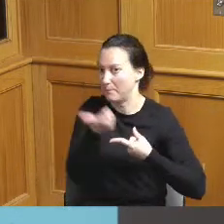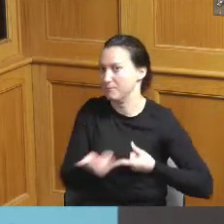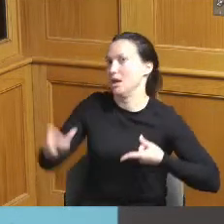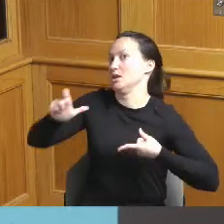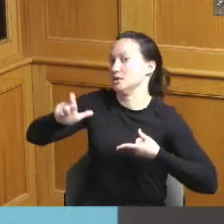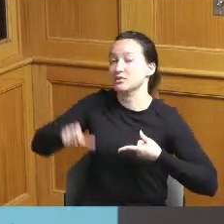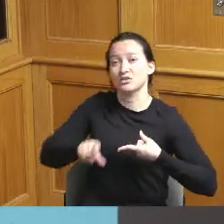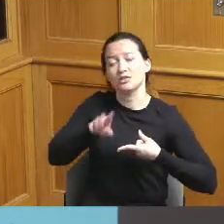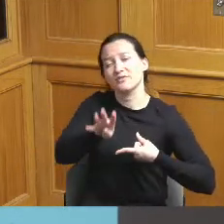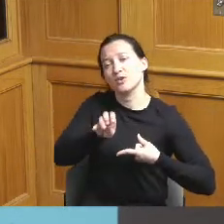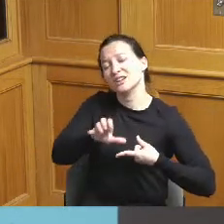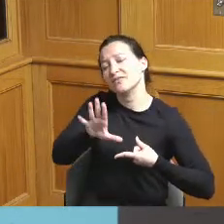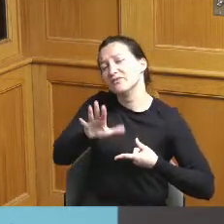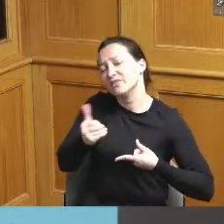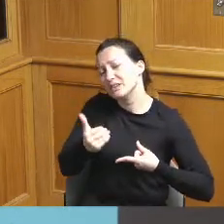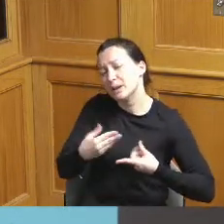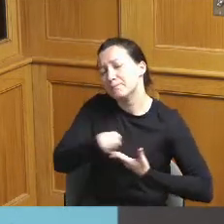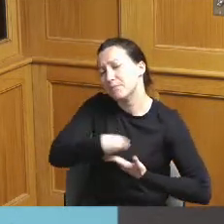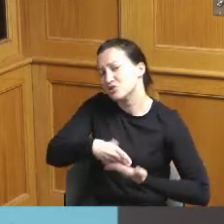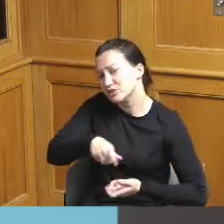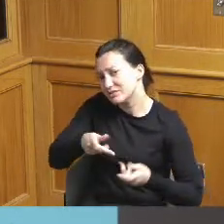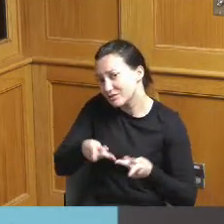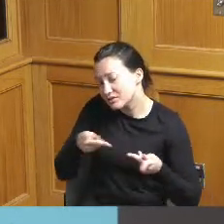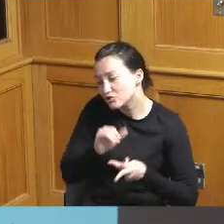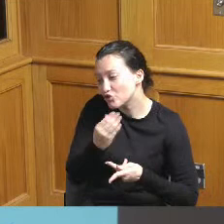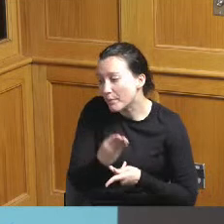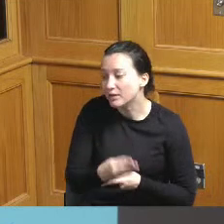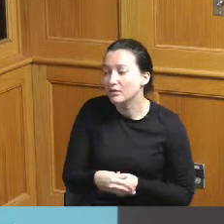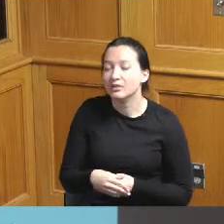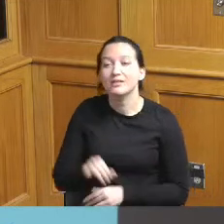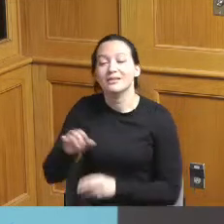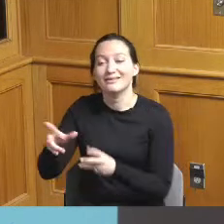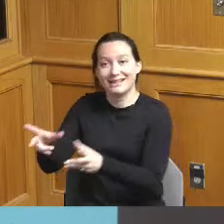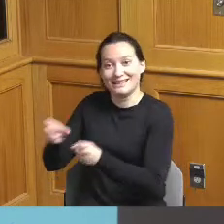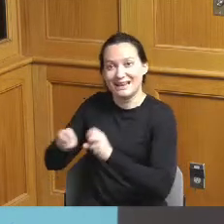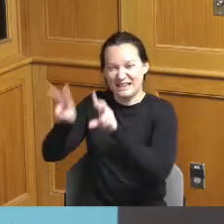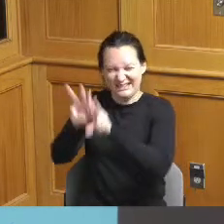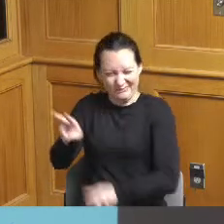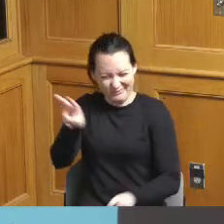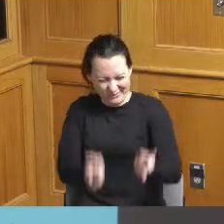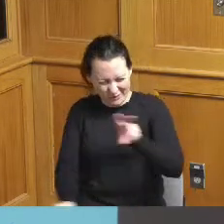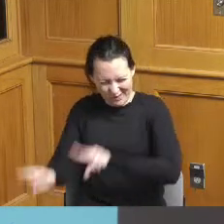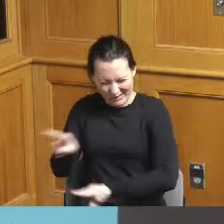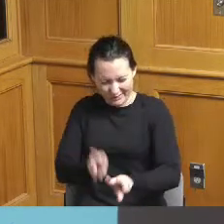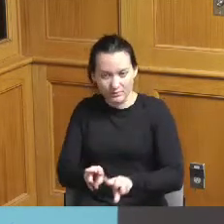with 415 budgeted positions consists of intake and assessments which is our two for one kids